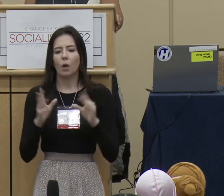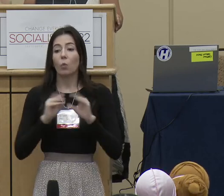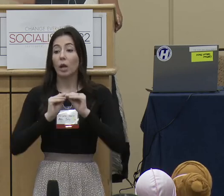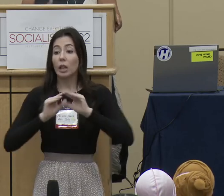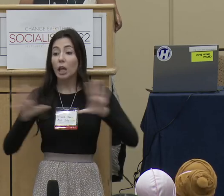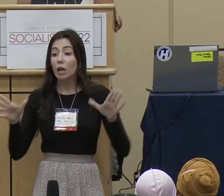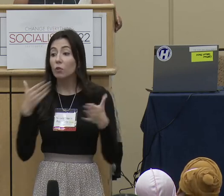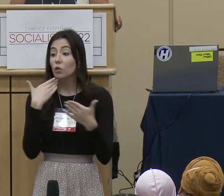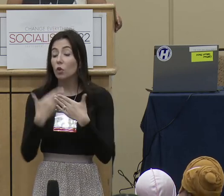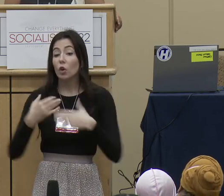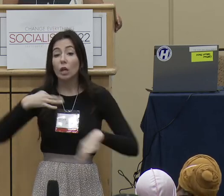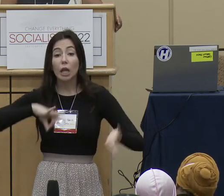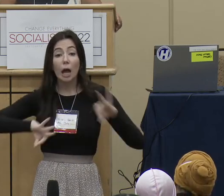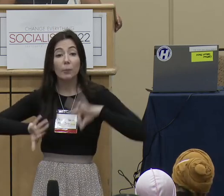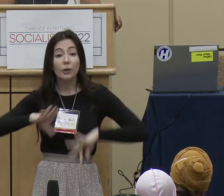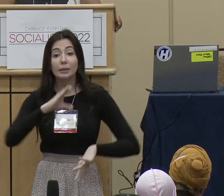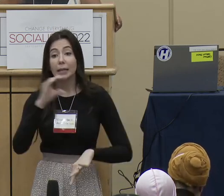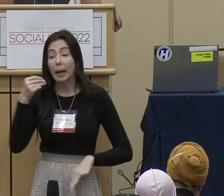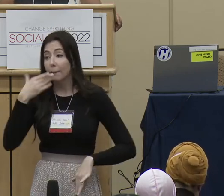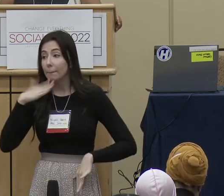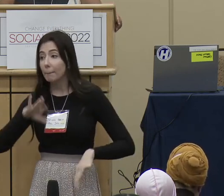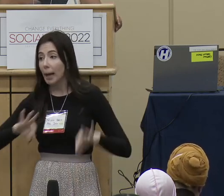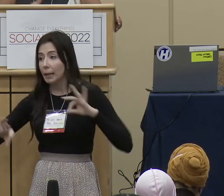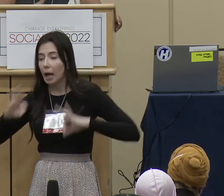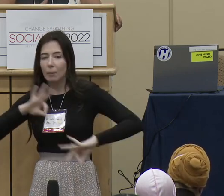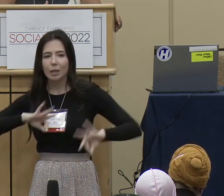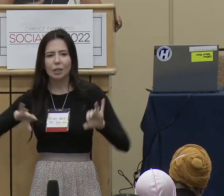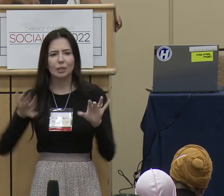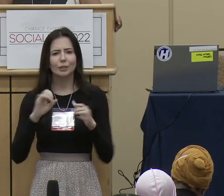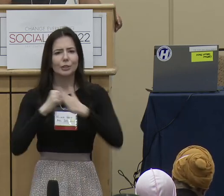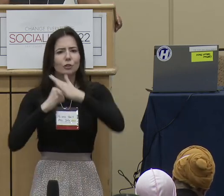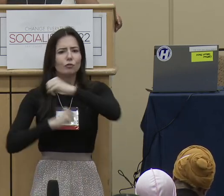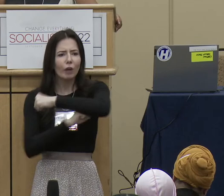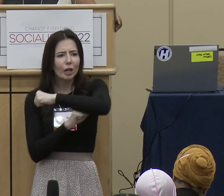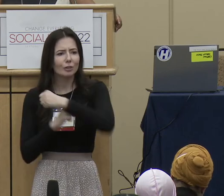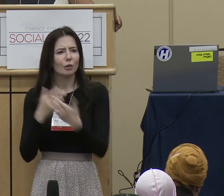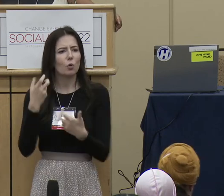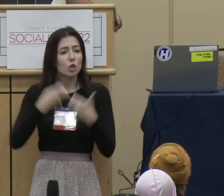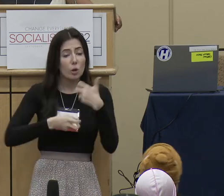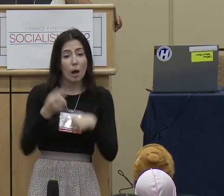foreignForeign Affairs, and others. Let me also clarify the good capitalist versus bad capitalist framework, which is